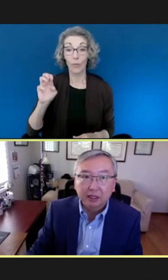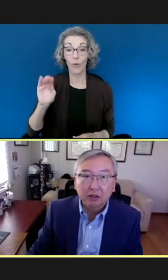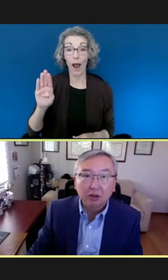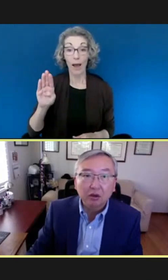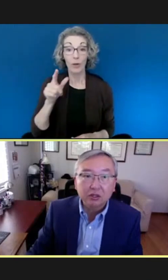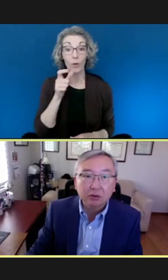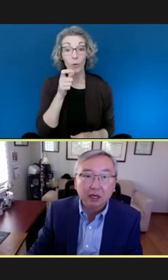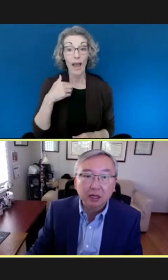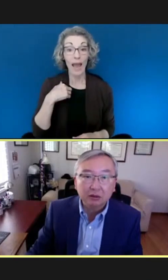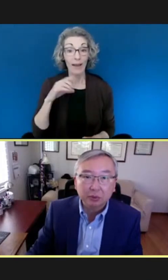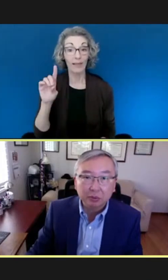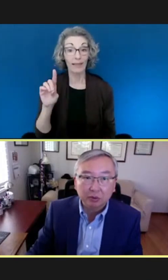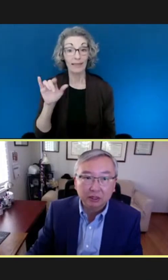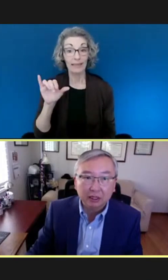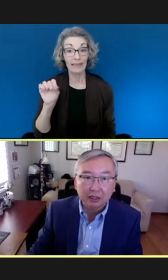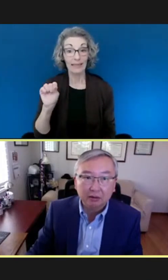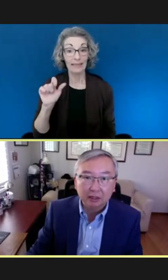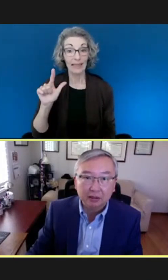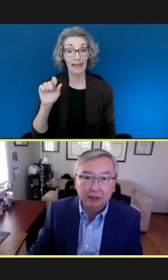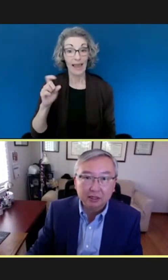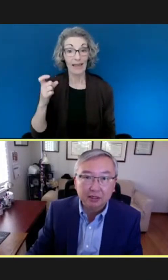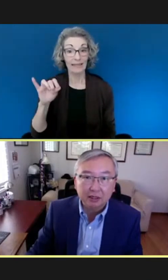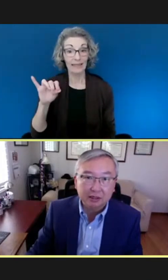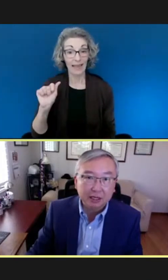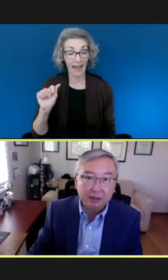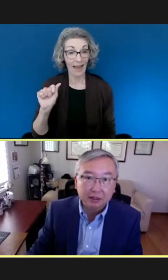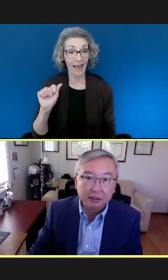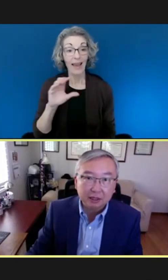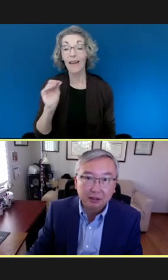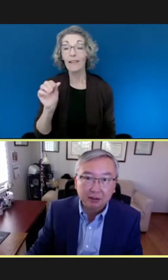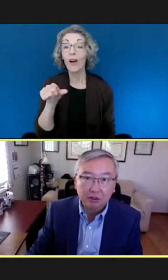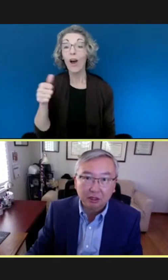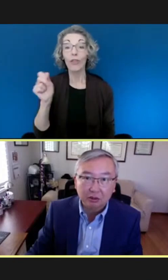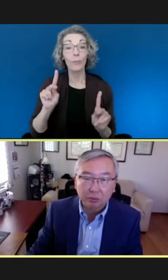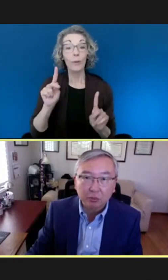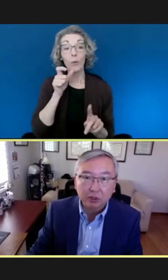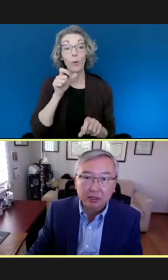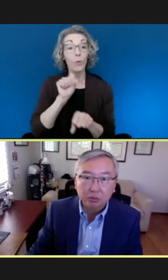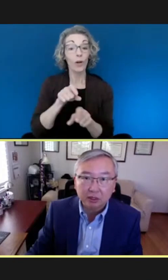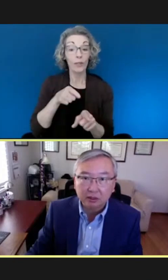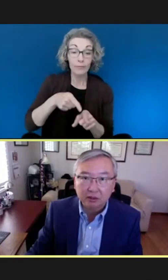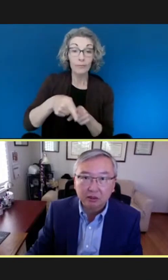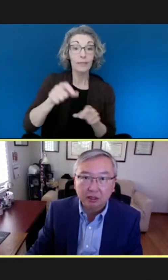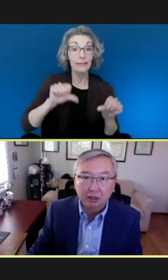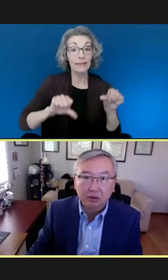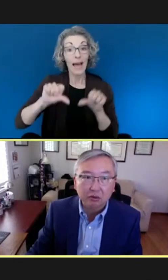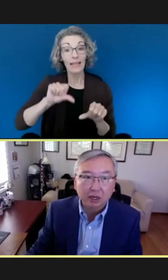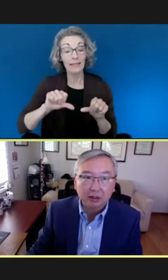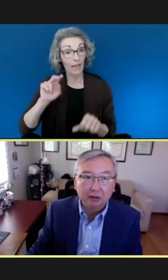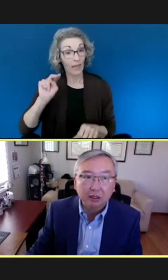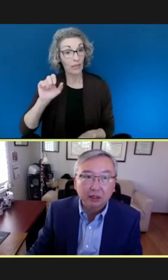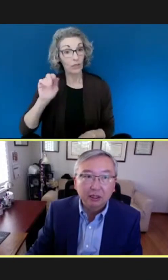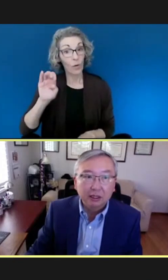And also other people that are in the sciences, like Nobel Prize winner, Carol Greider.